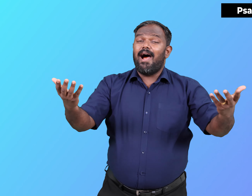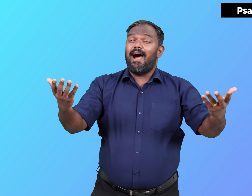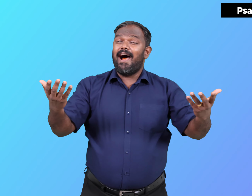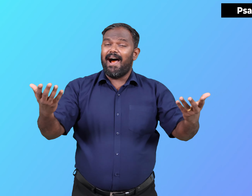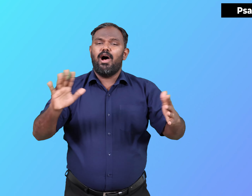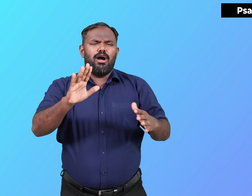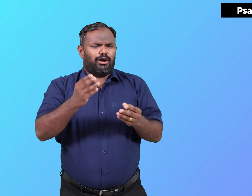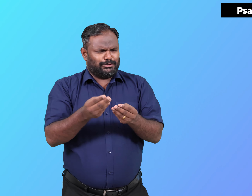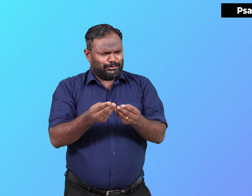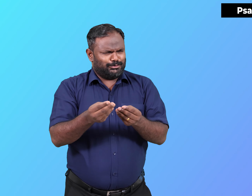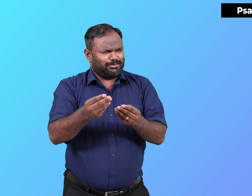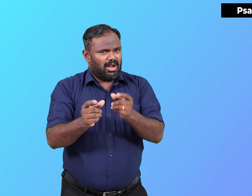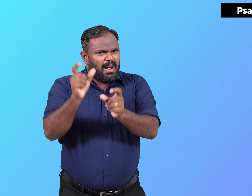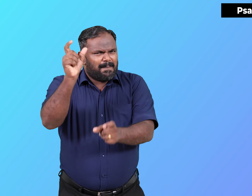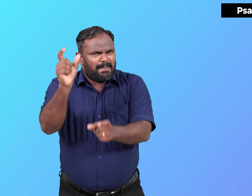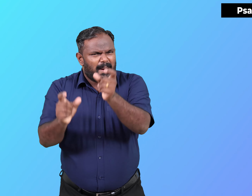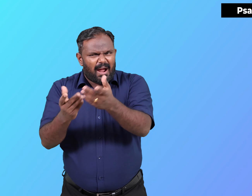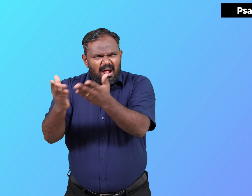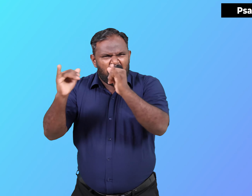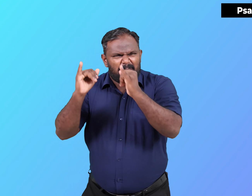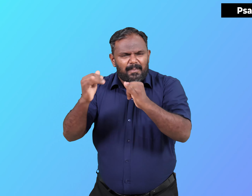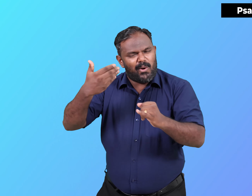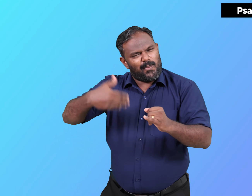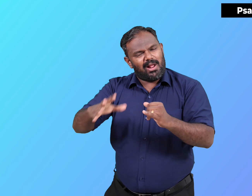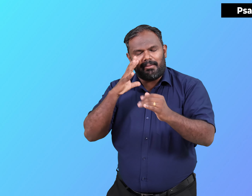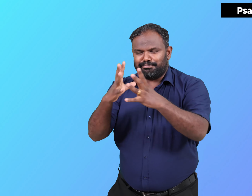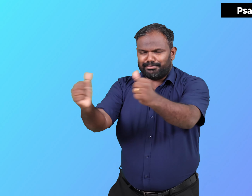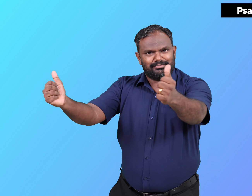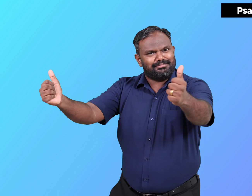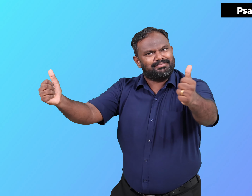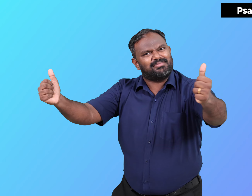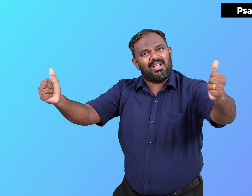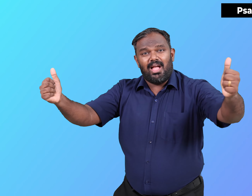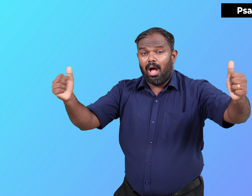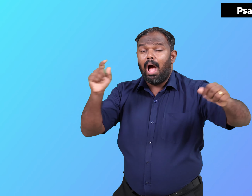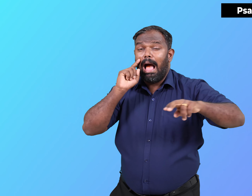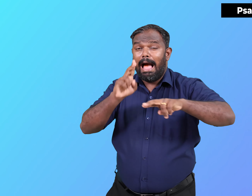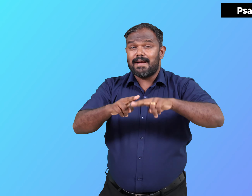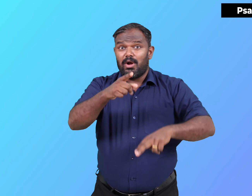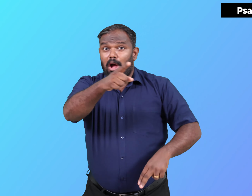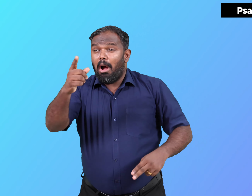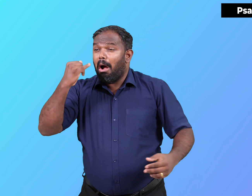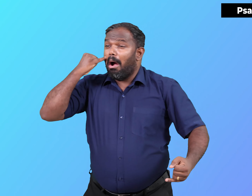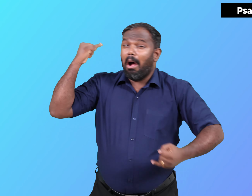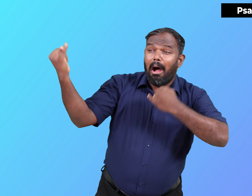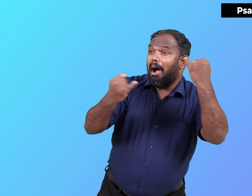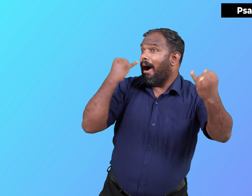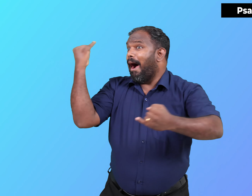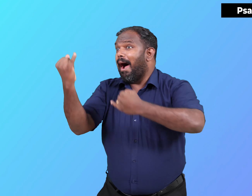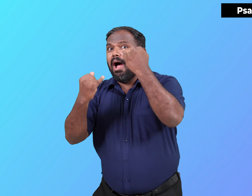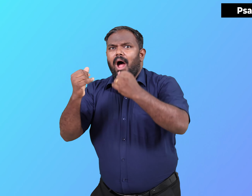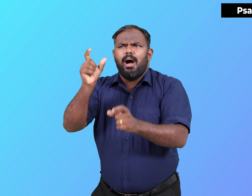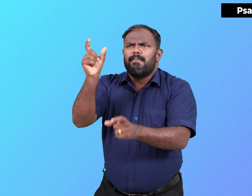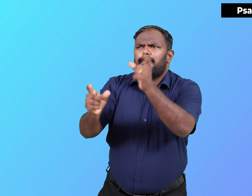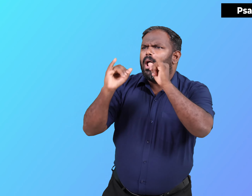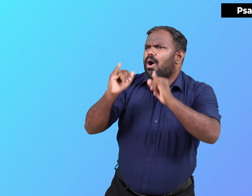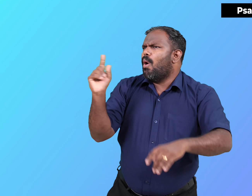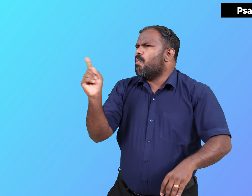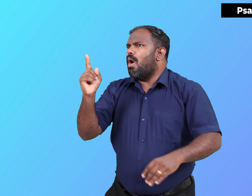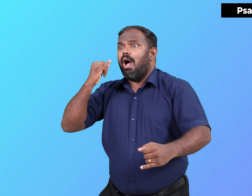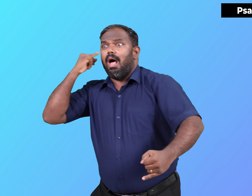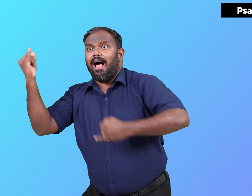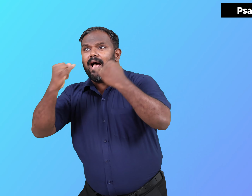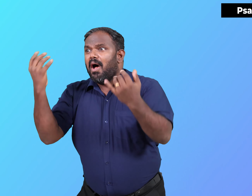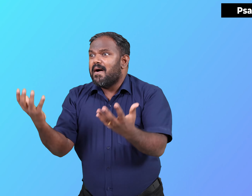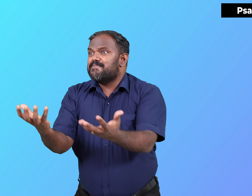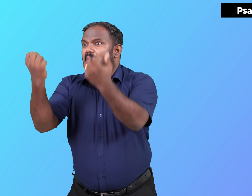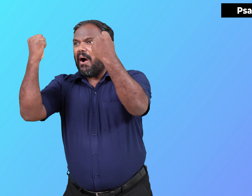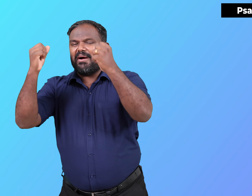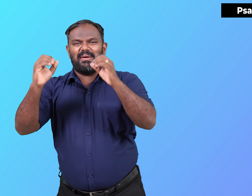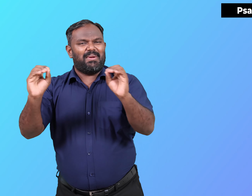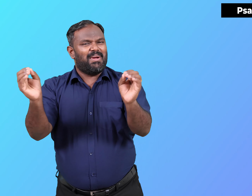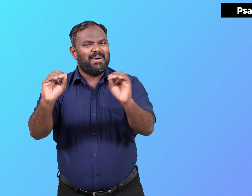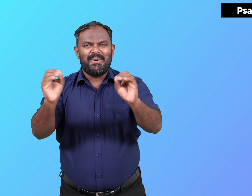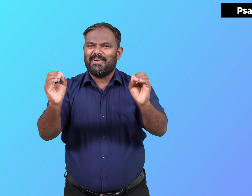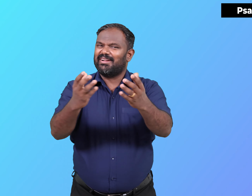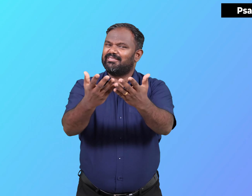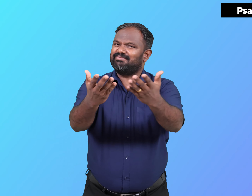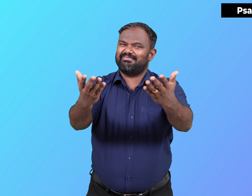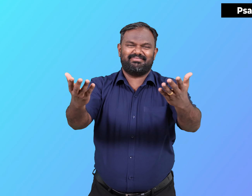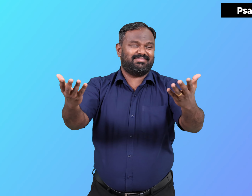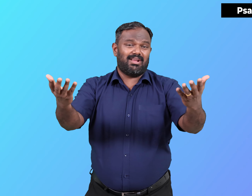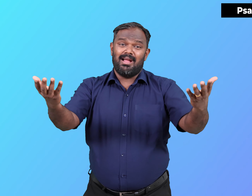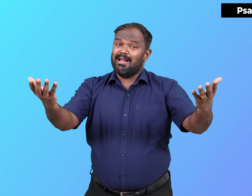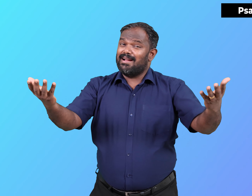In a short time there will be no more evil people. You can look for them all you want, but they will be gone.